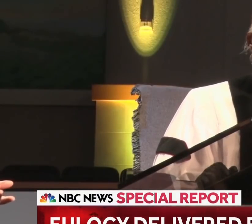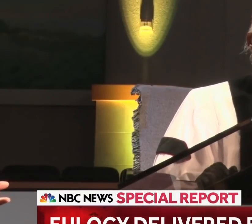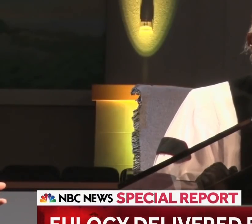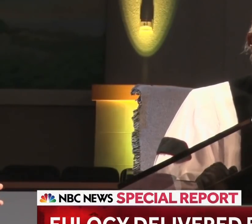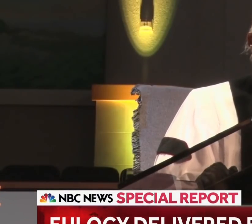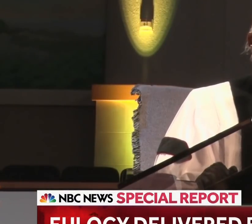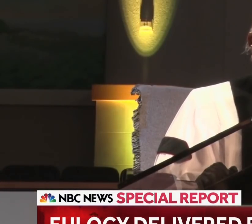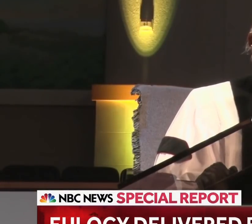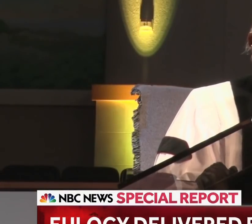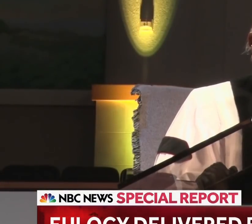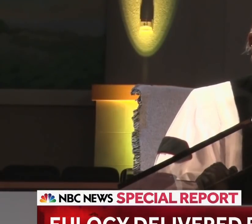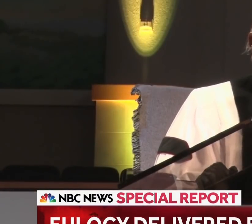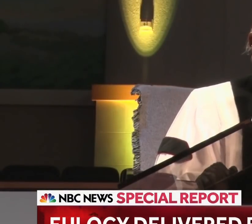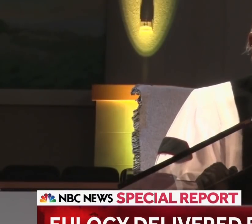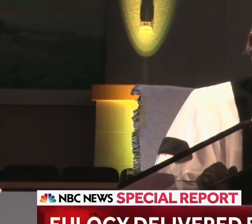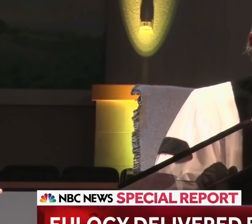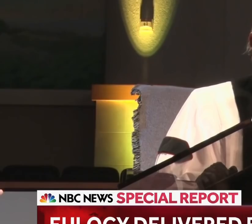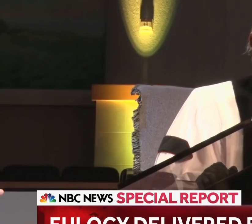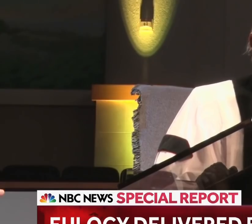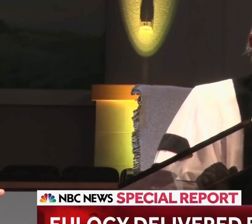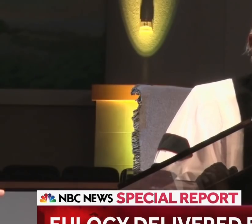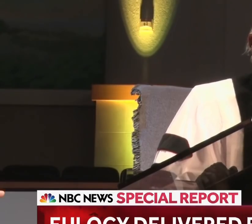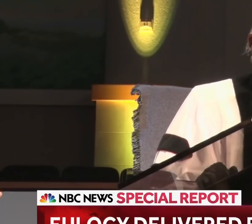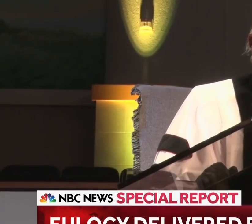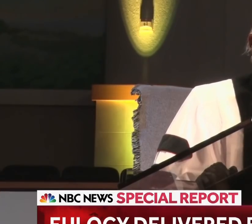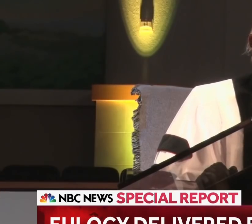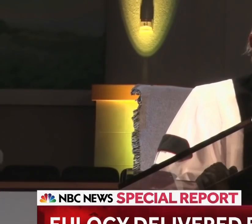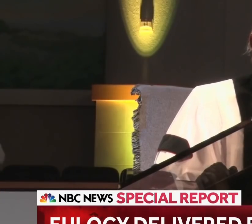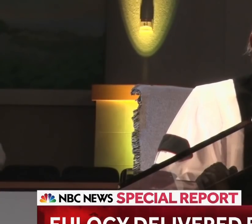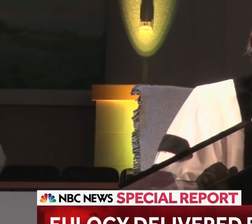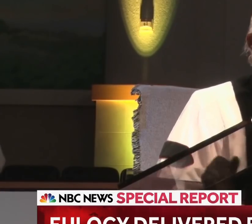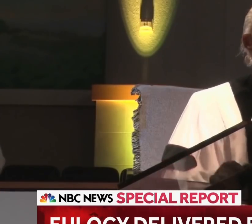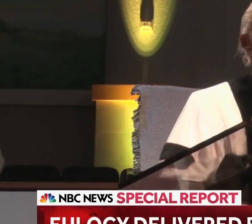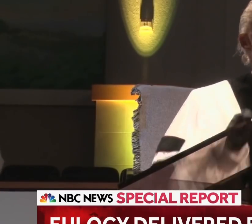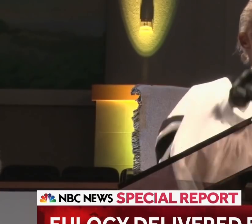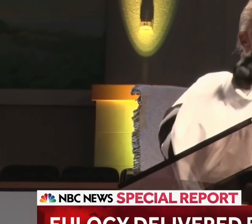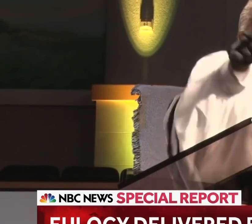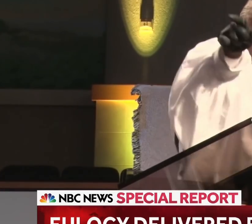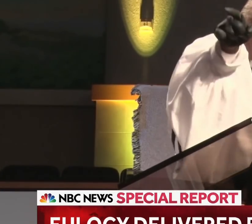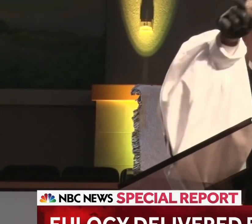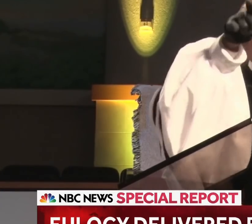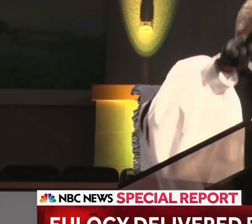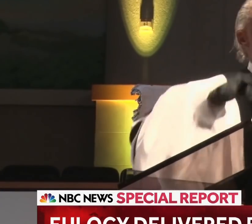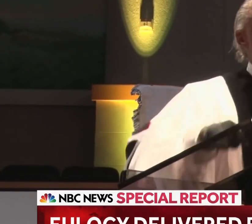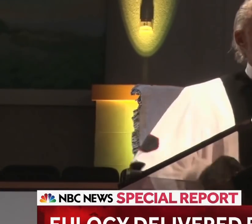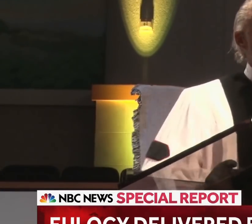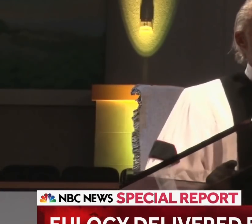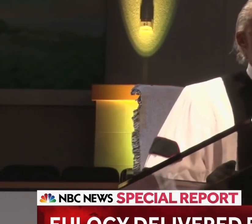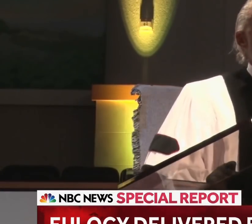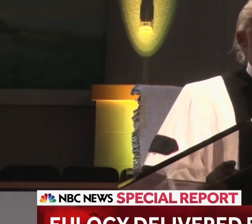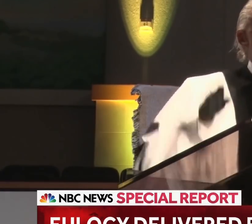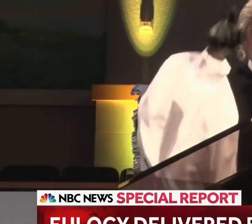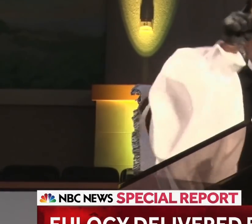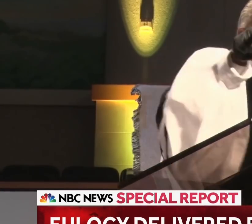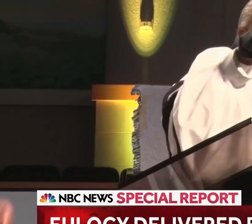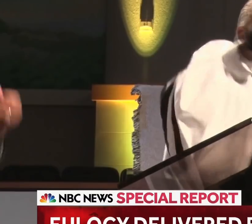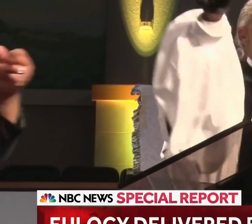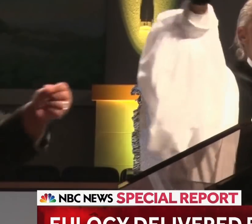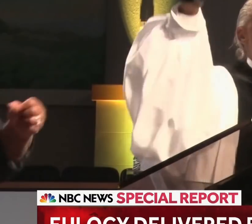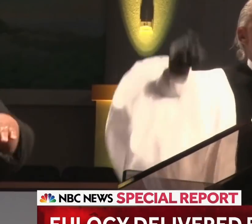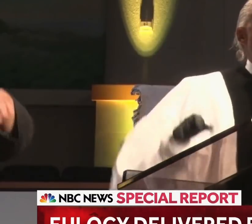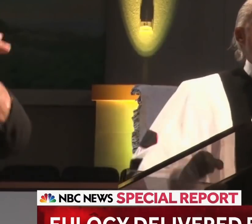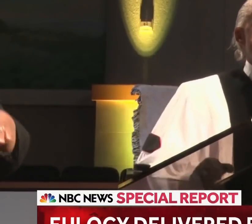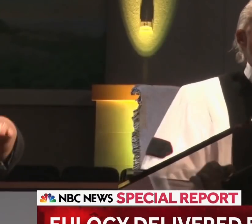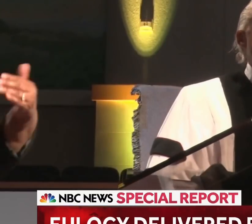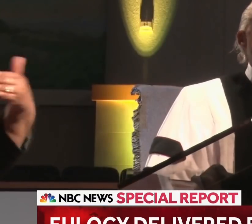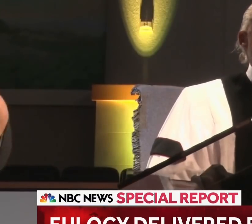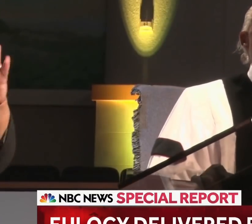AND USE THE CHURCH AS A PROP. WICKEDNESS IN HIGH PLACES.